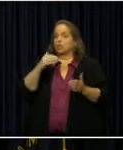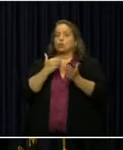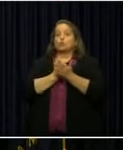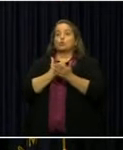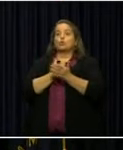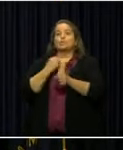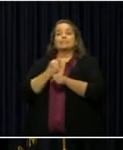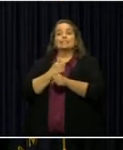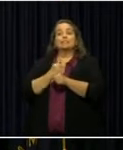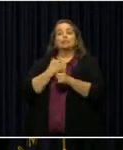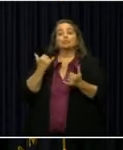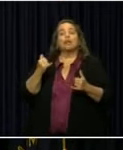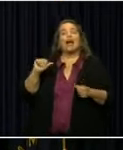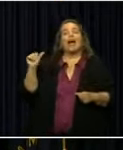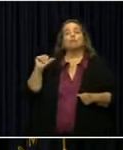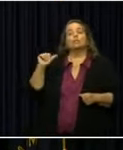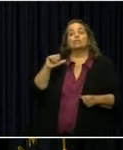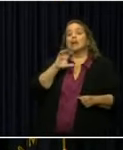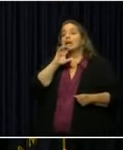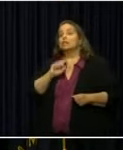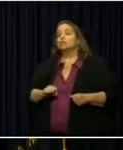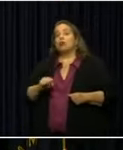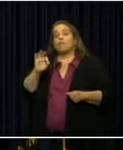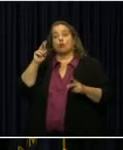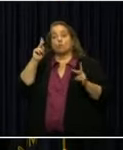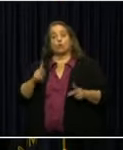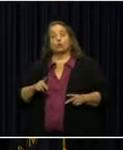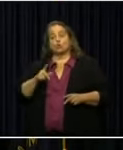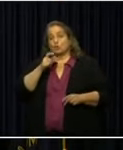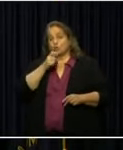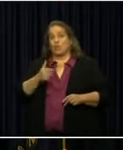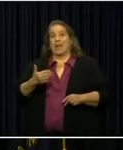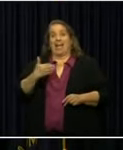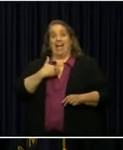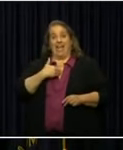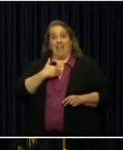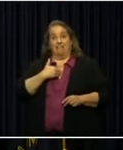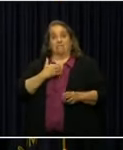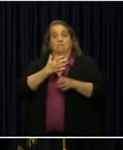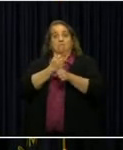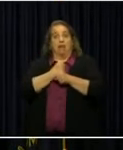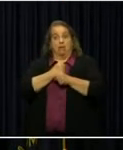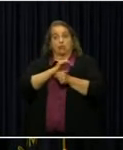HARRISON AND MUHLENBERG.